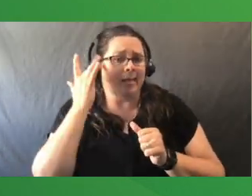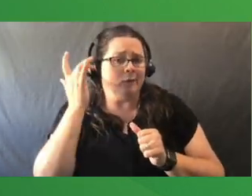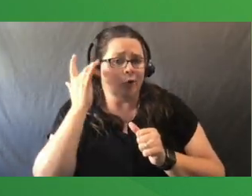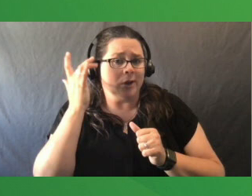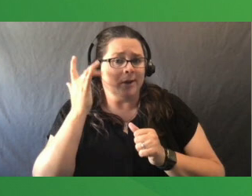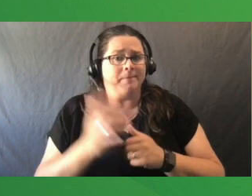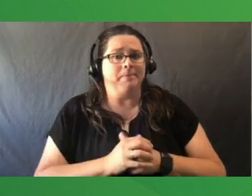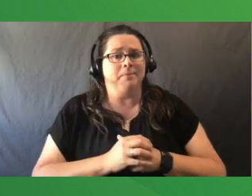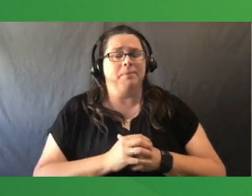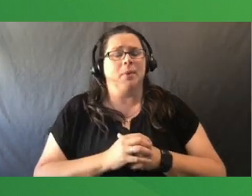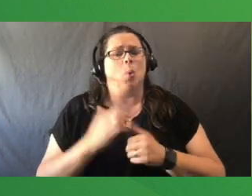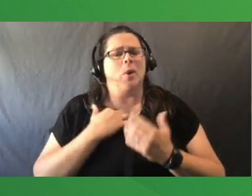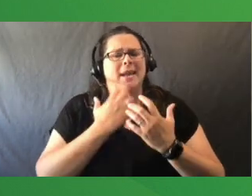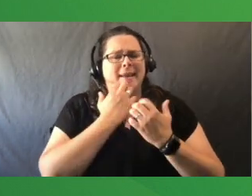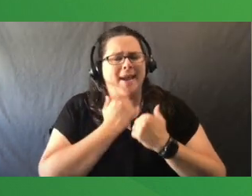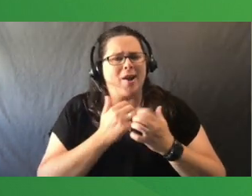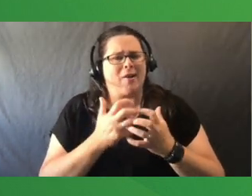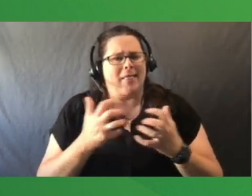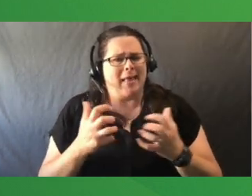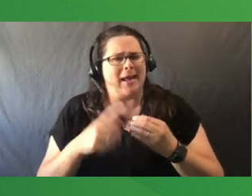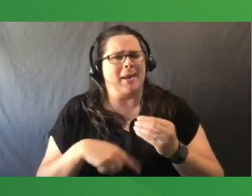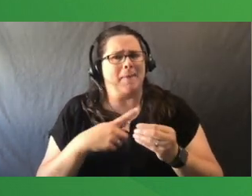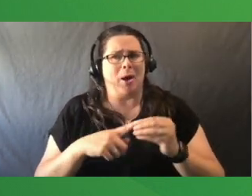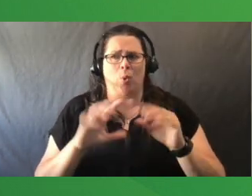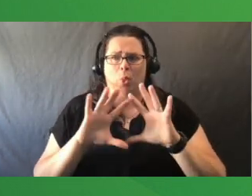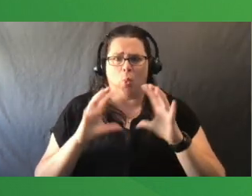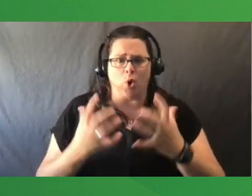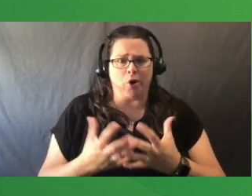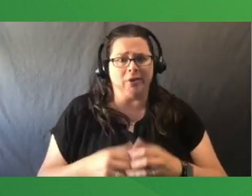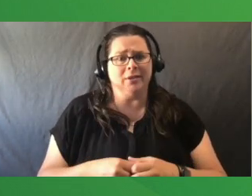We care a lot about the world, the planet, humans' role in it.